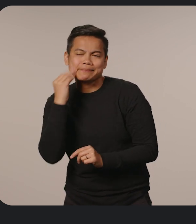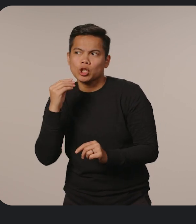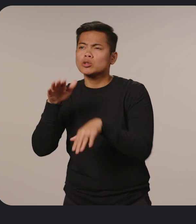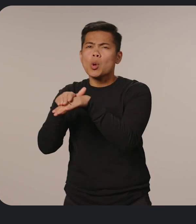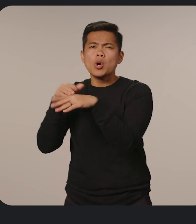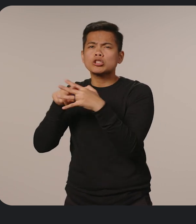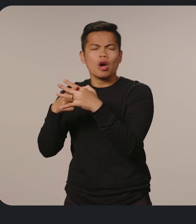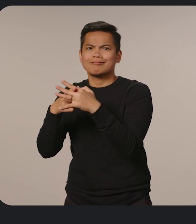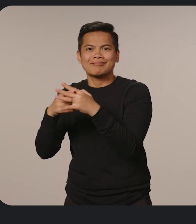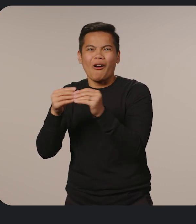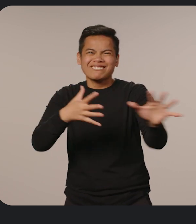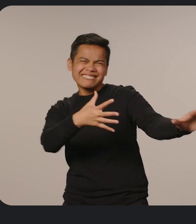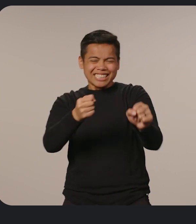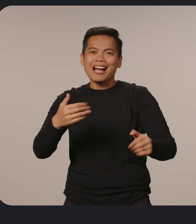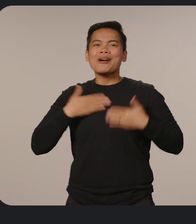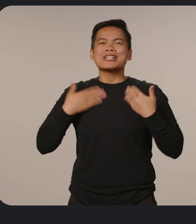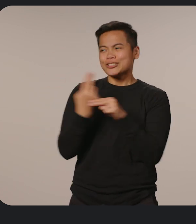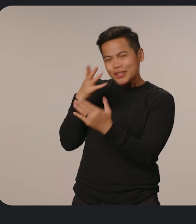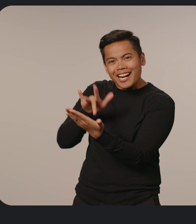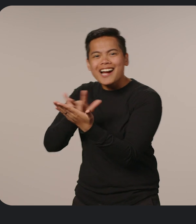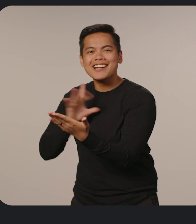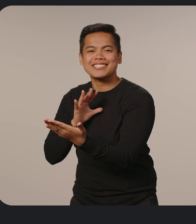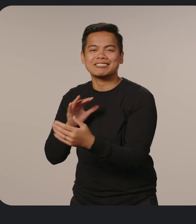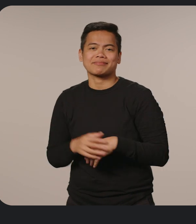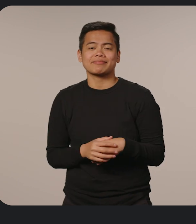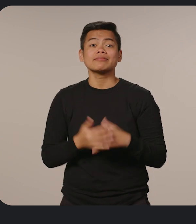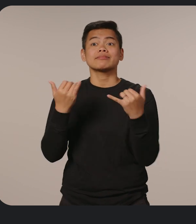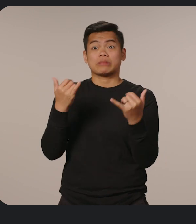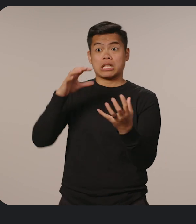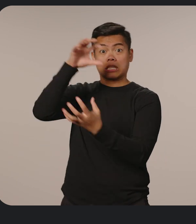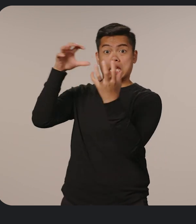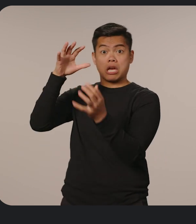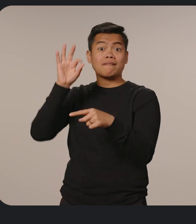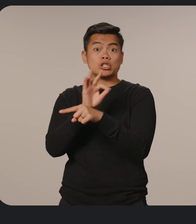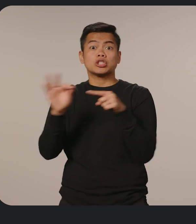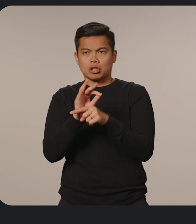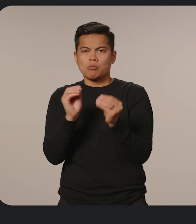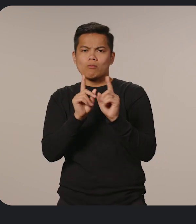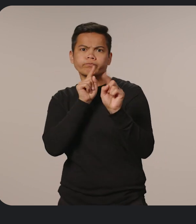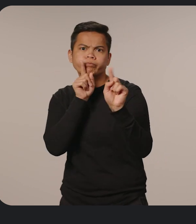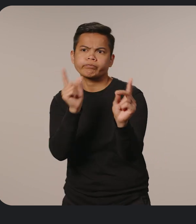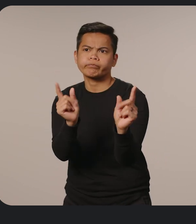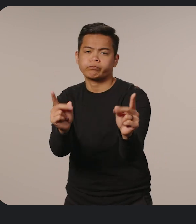experience a cold start leading to a faster app with happier users